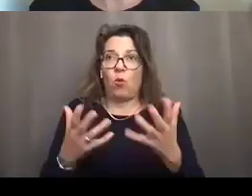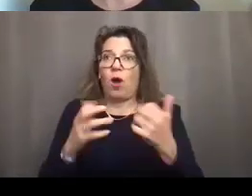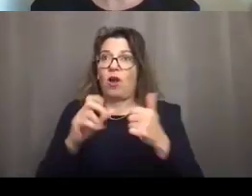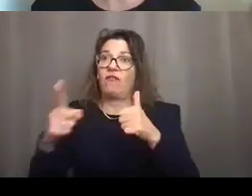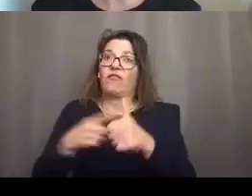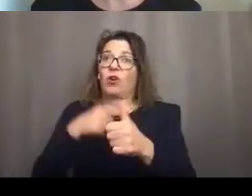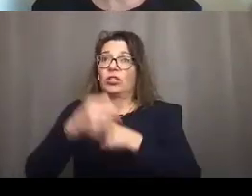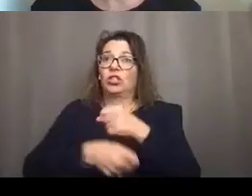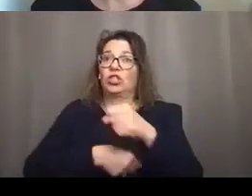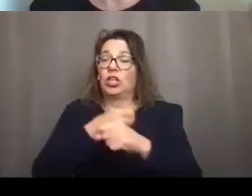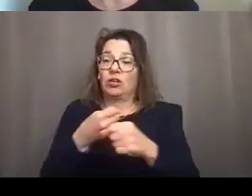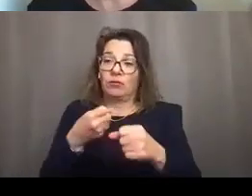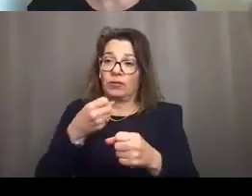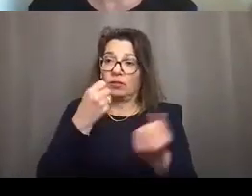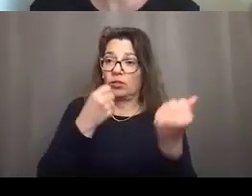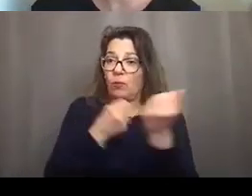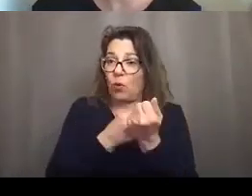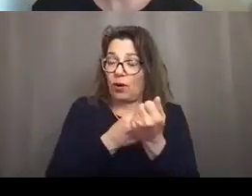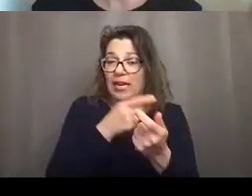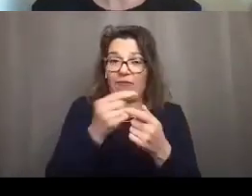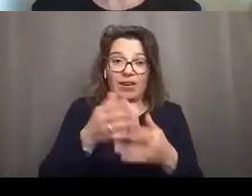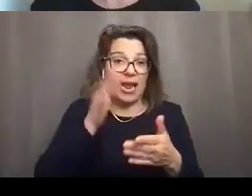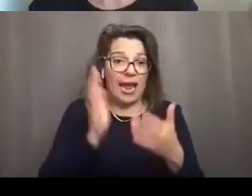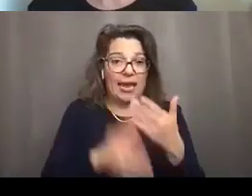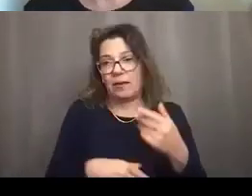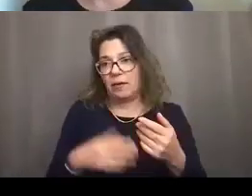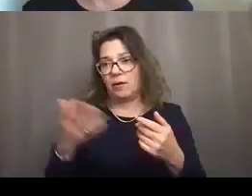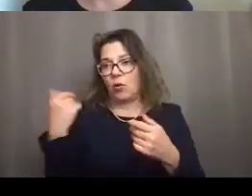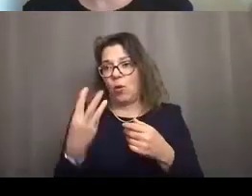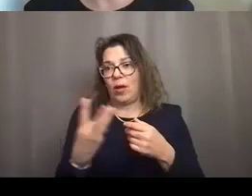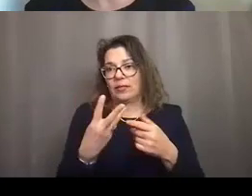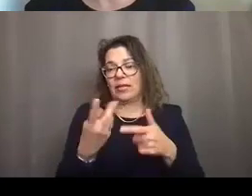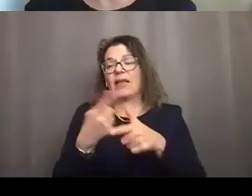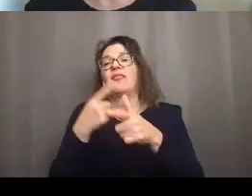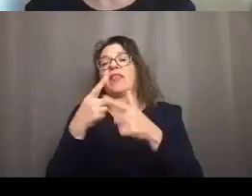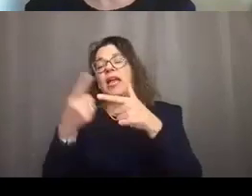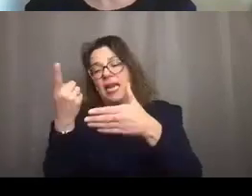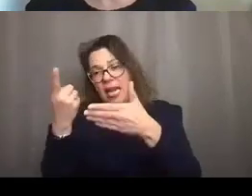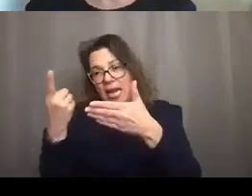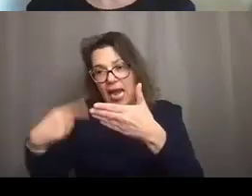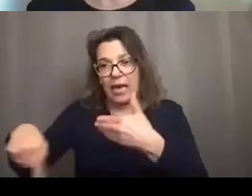if that's ended on Wednesday, and then maybe next week there's a gap,